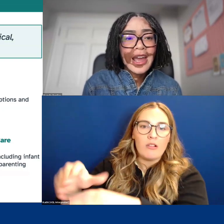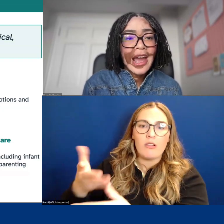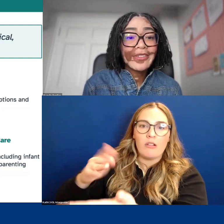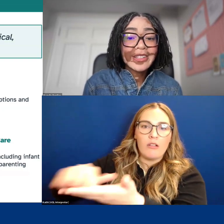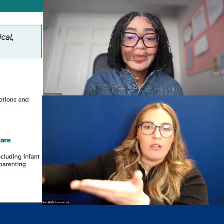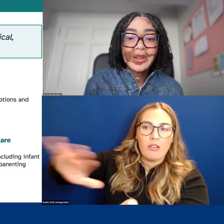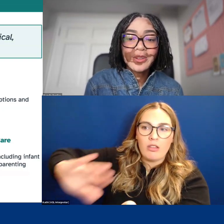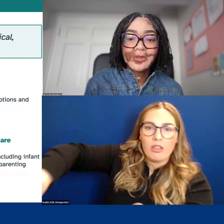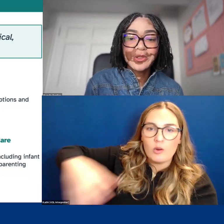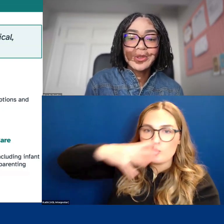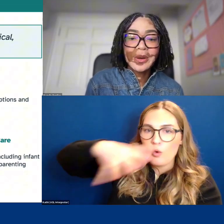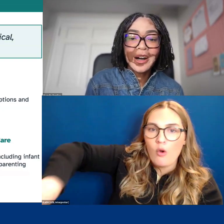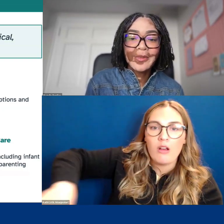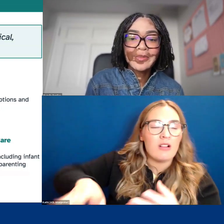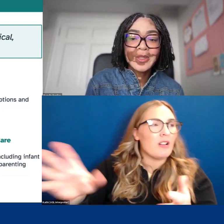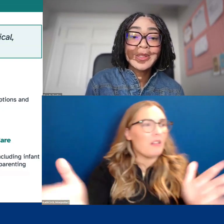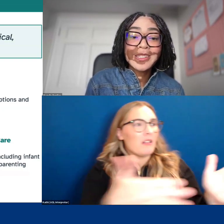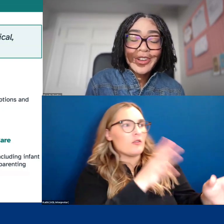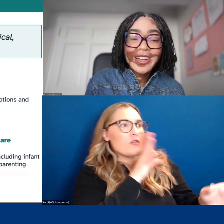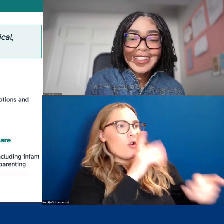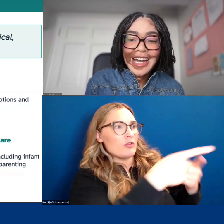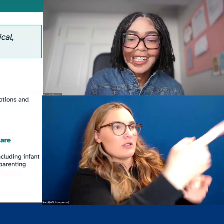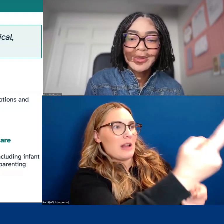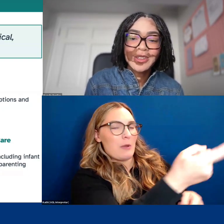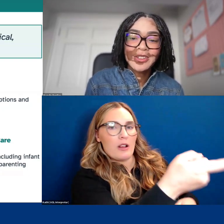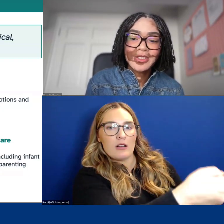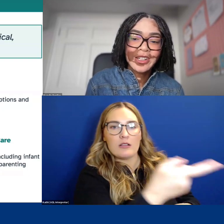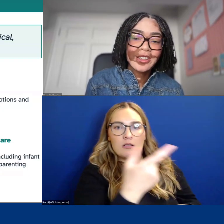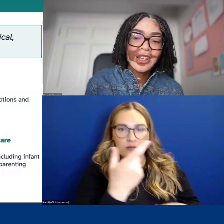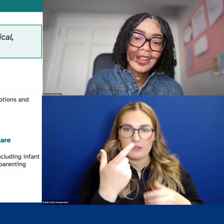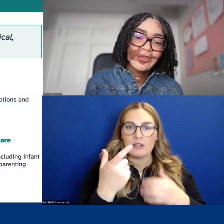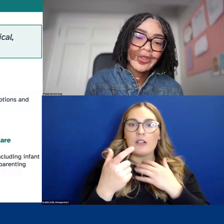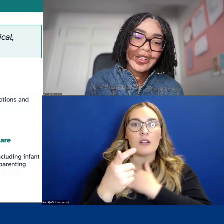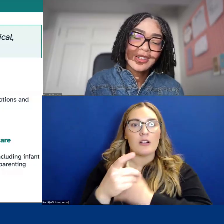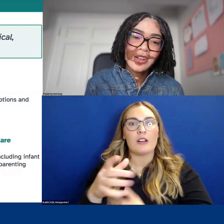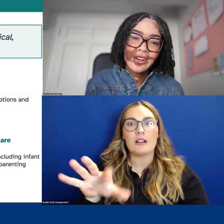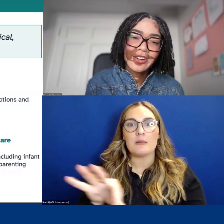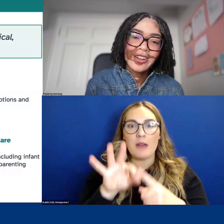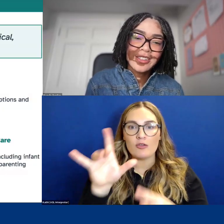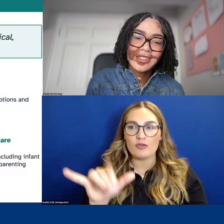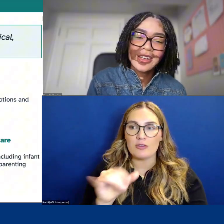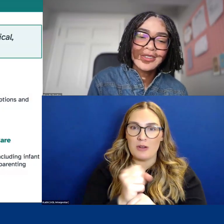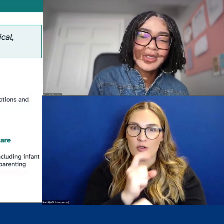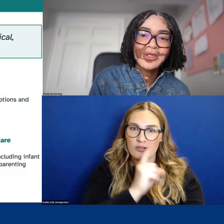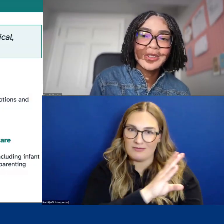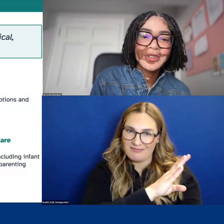Having someone in the room specifically tasked with ensuring that their voice is heard is essential.